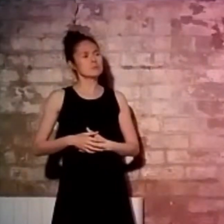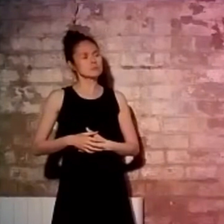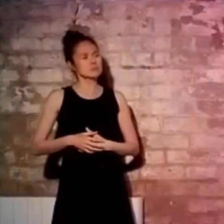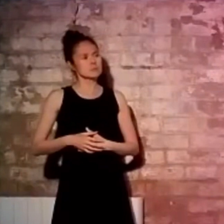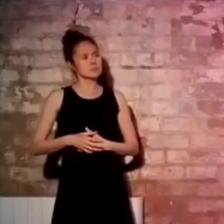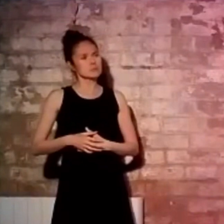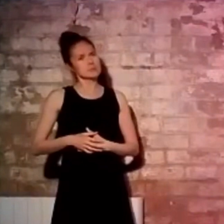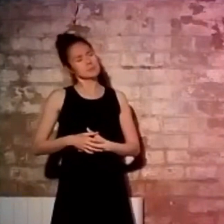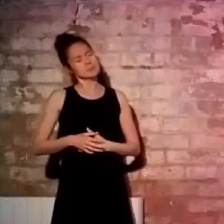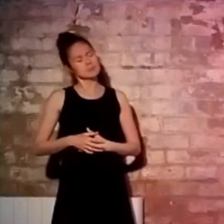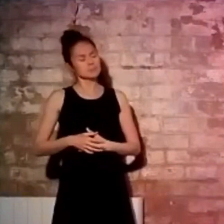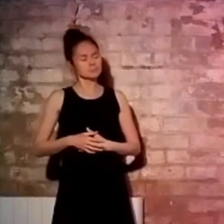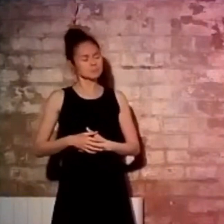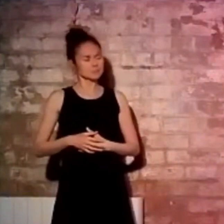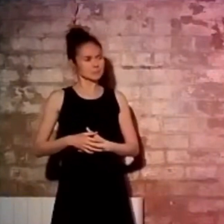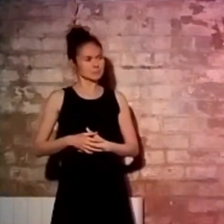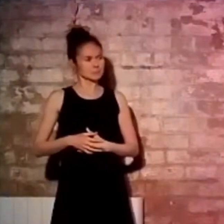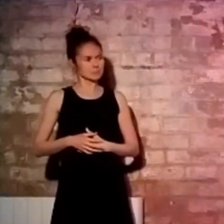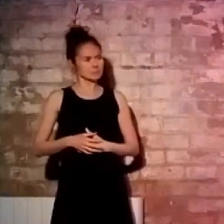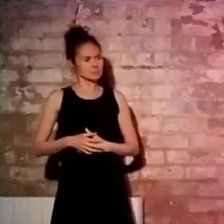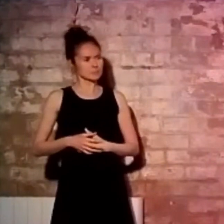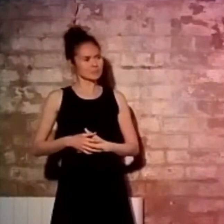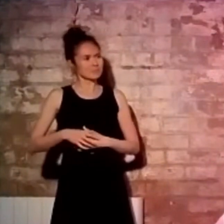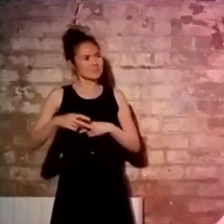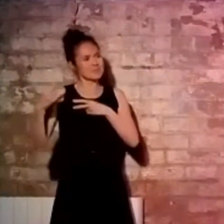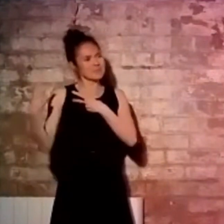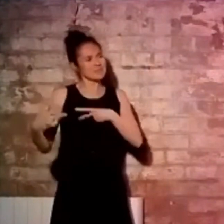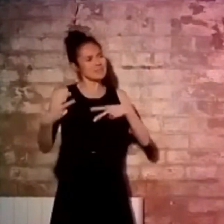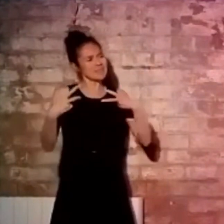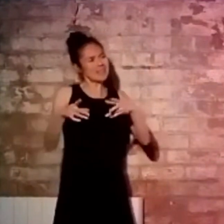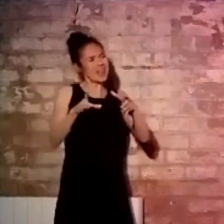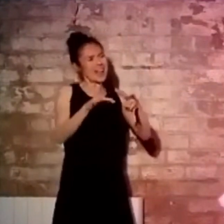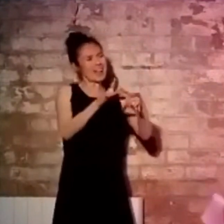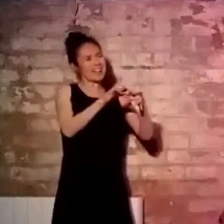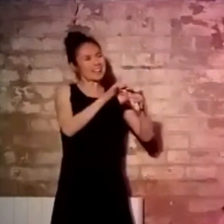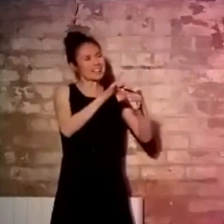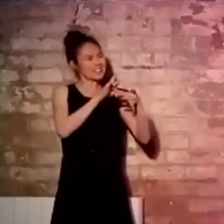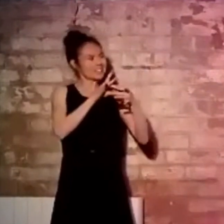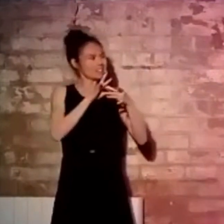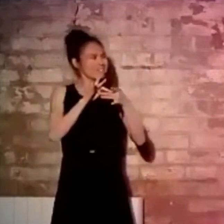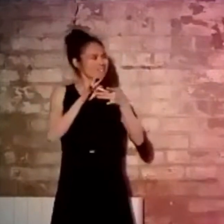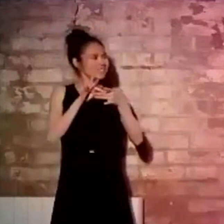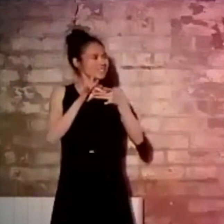Come. Dance with me. Let’s.